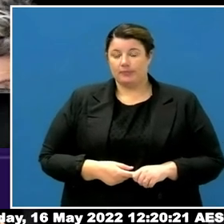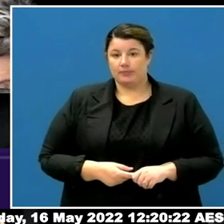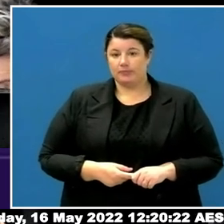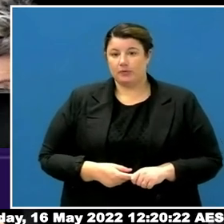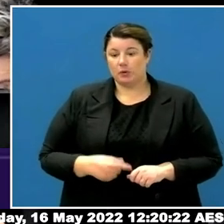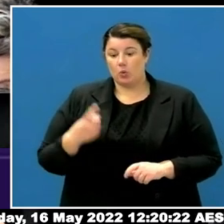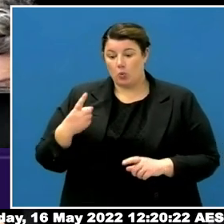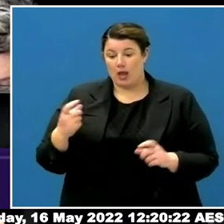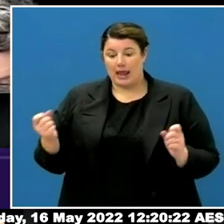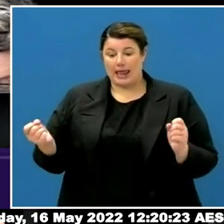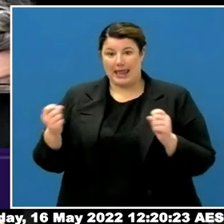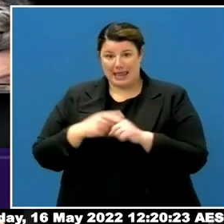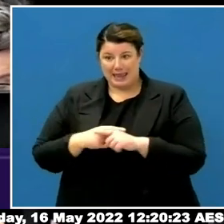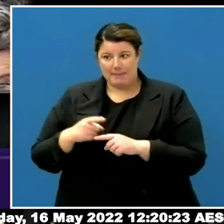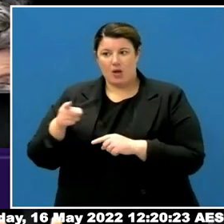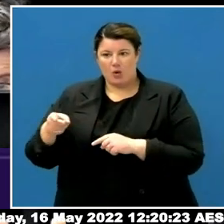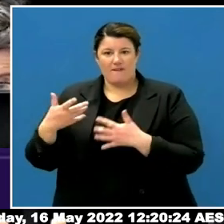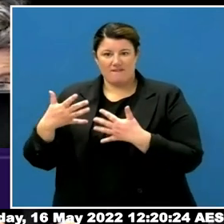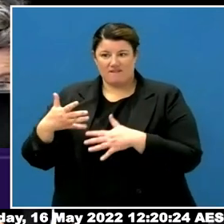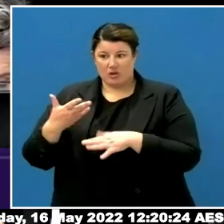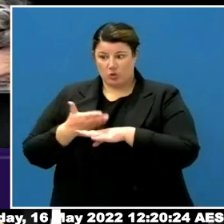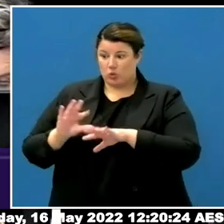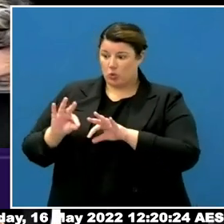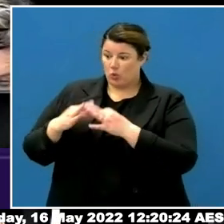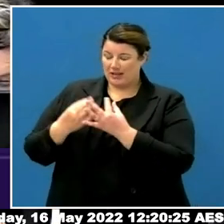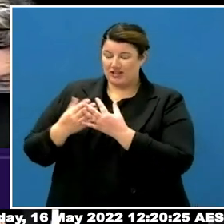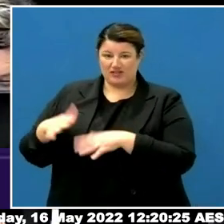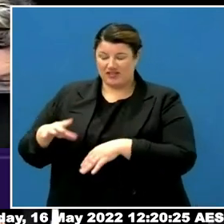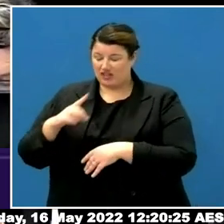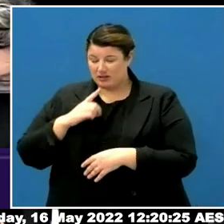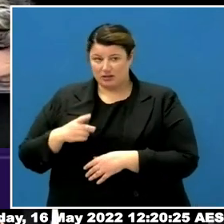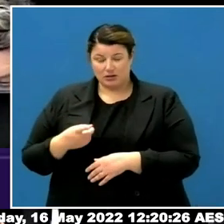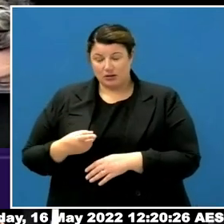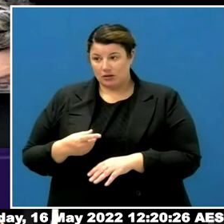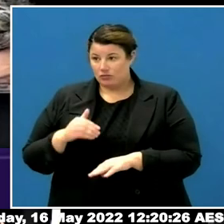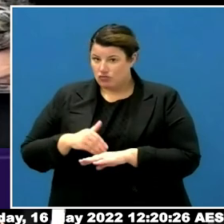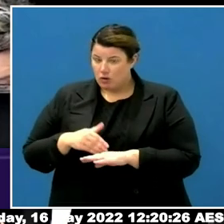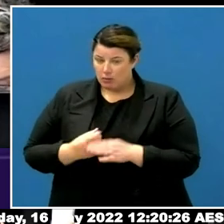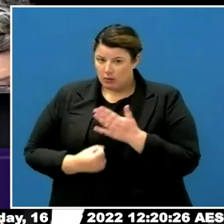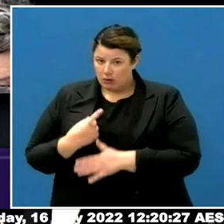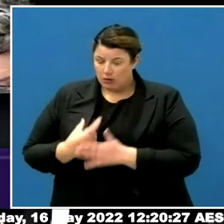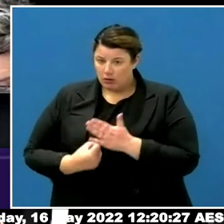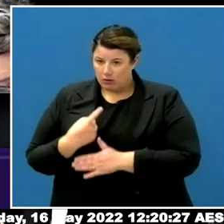Yes. MR FOGARTY: - where they expressed all of these problems again? Yes. MR FOGARTY: So they were still experiencing similar problems -